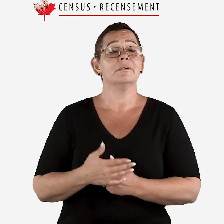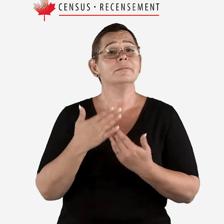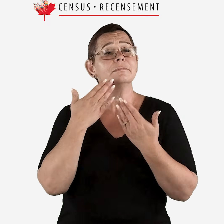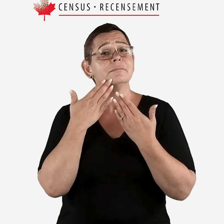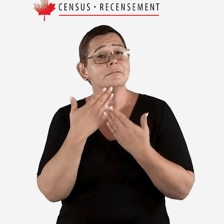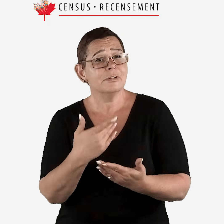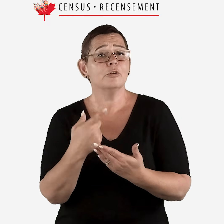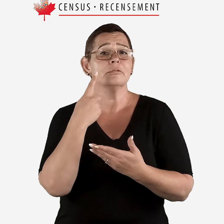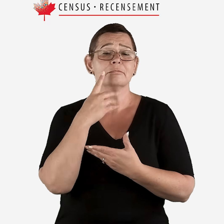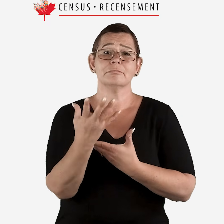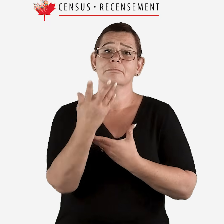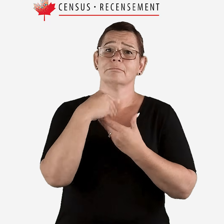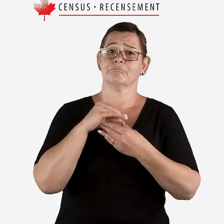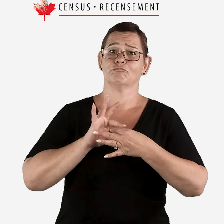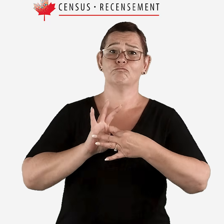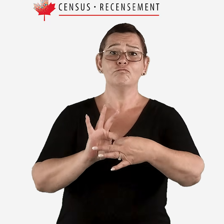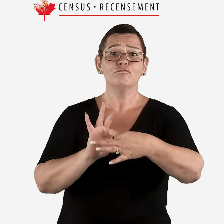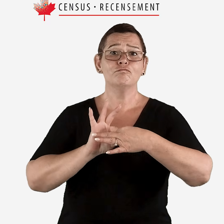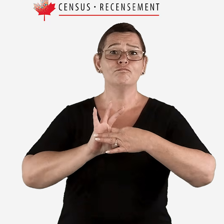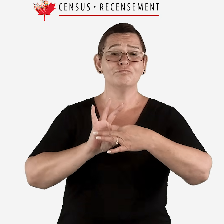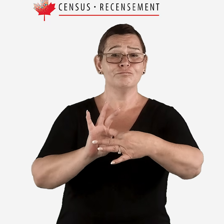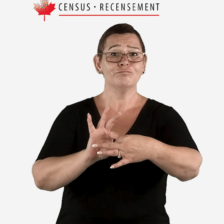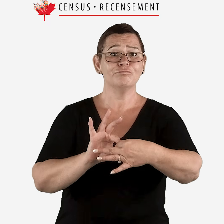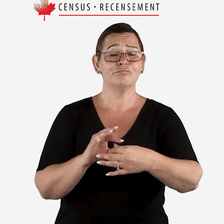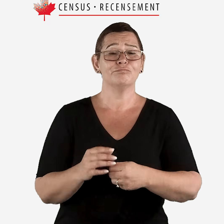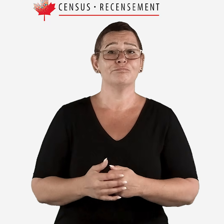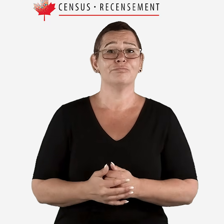Thank you for your cooperation.